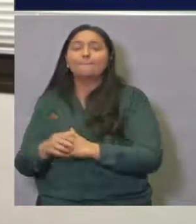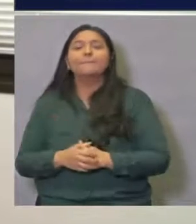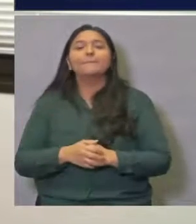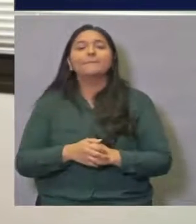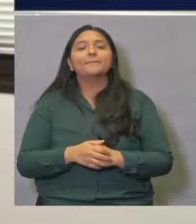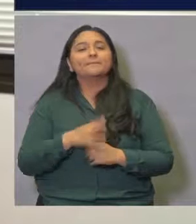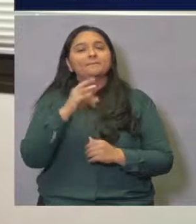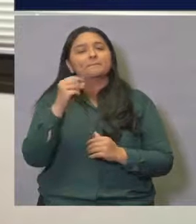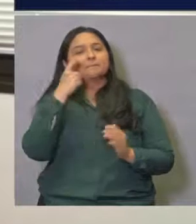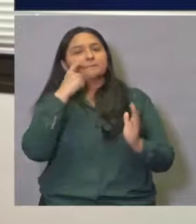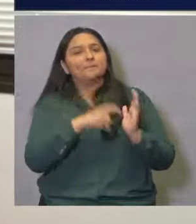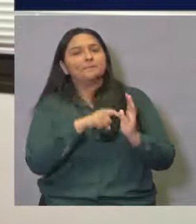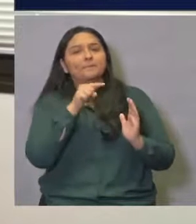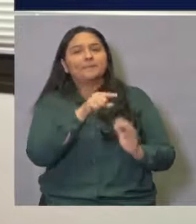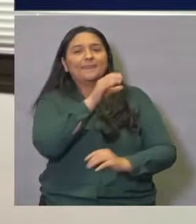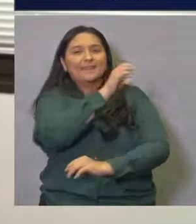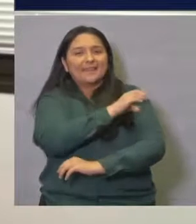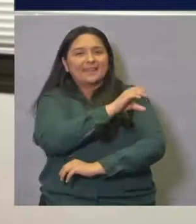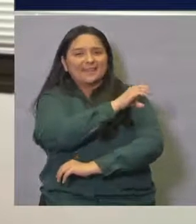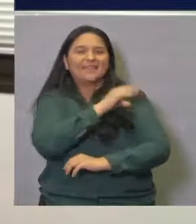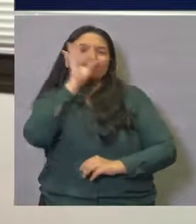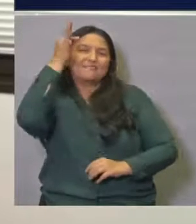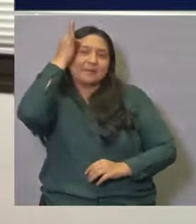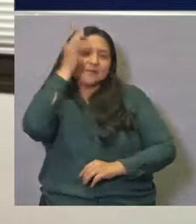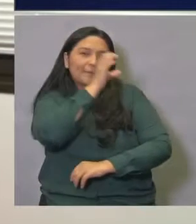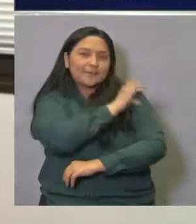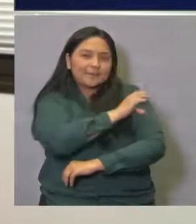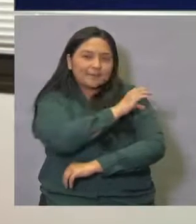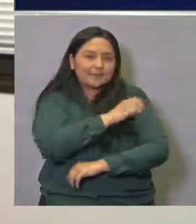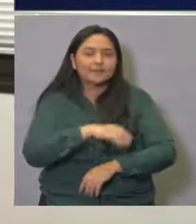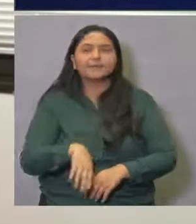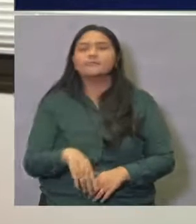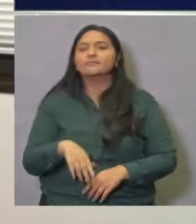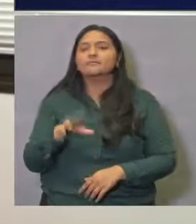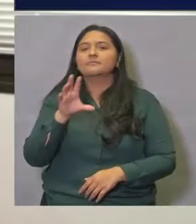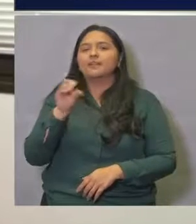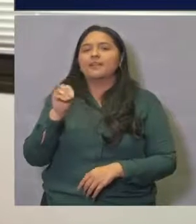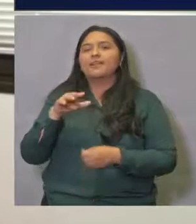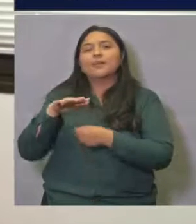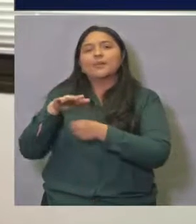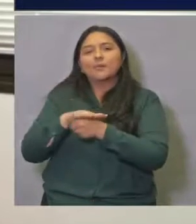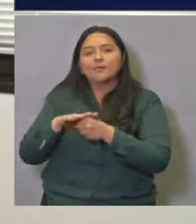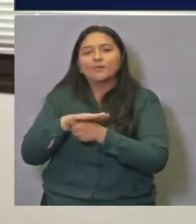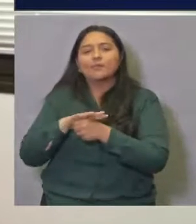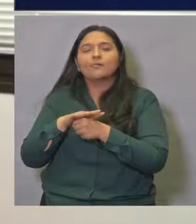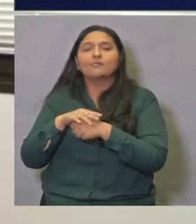TRABAJADO ARDUAMENTE Y POR MUCHAS HORAS PARA CUIDAR A